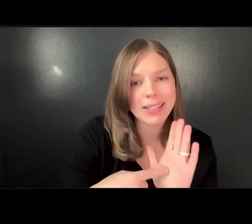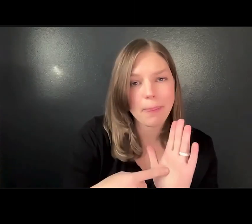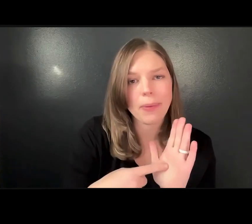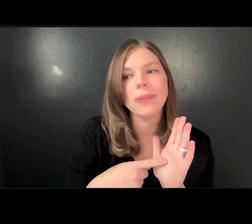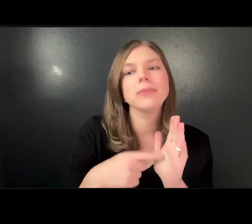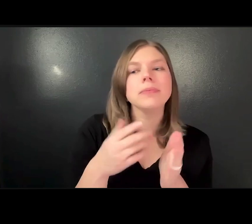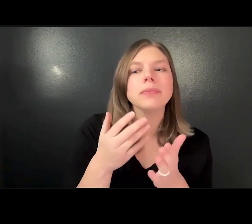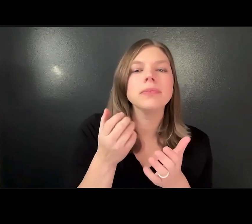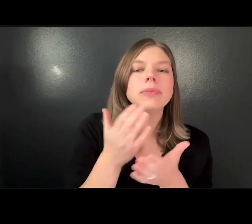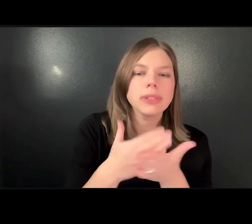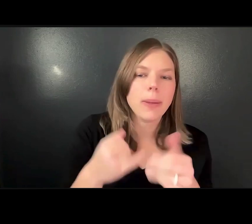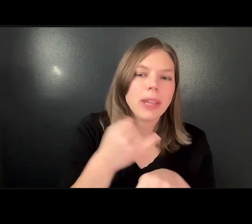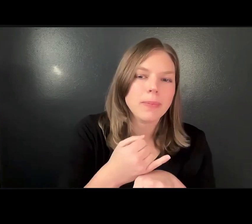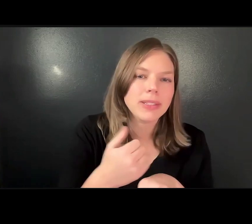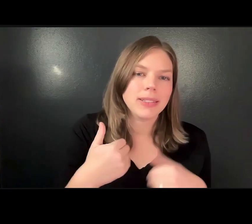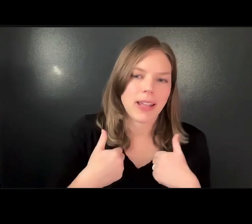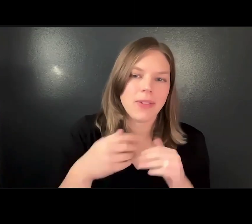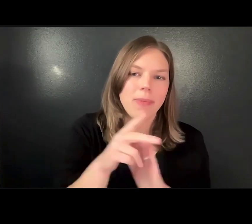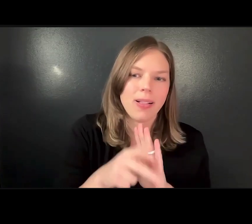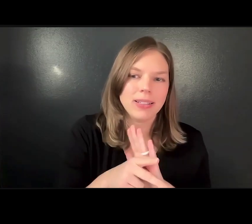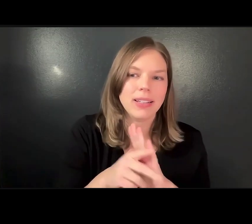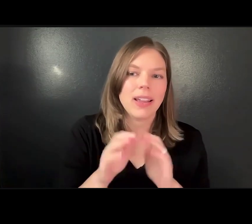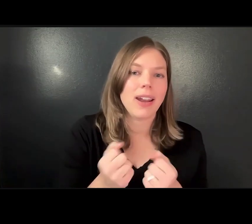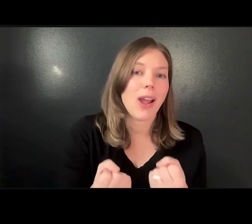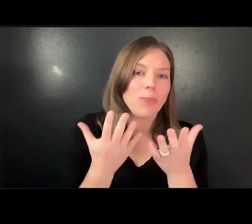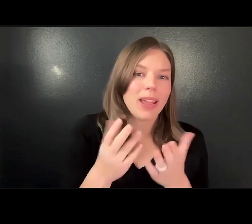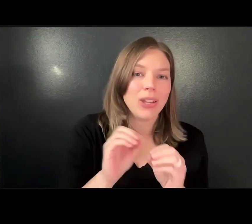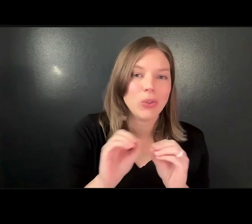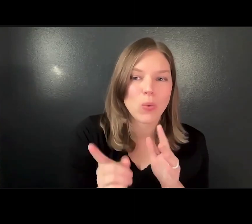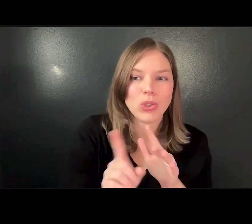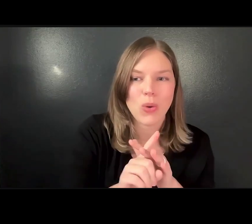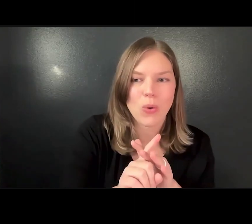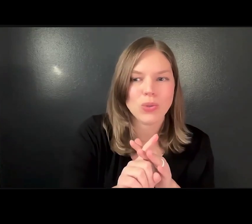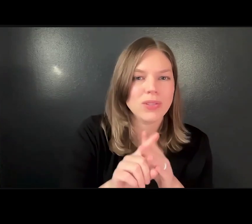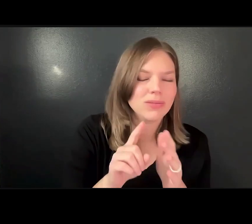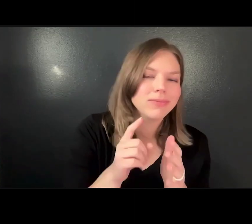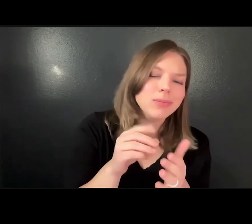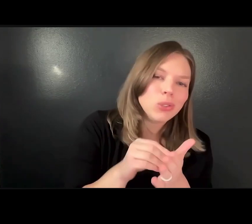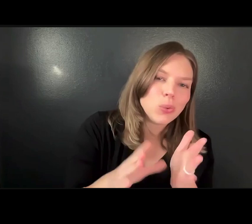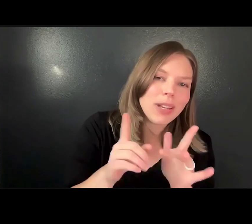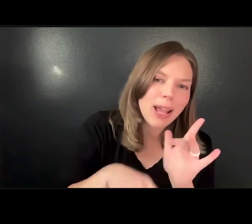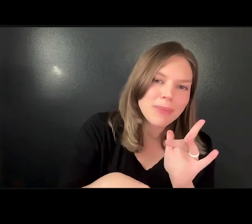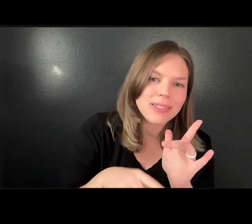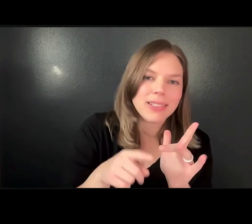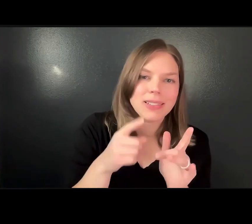Some campuses will implement a policy on how many no shows to how many student